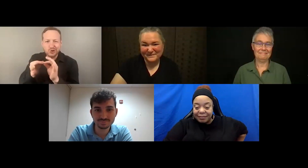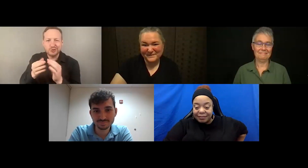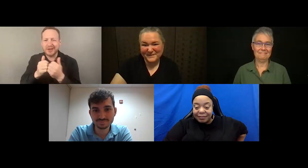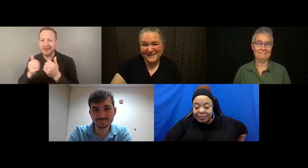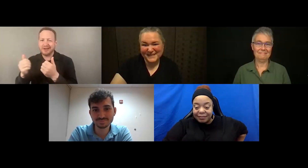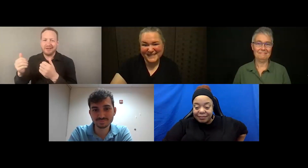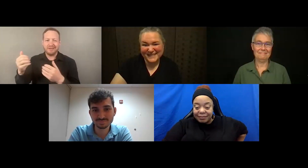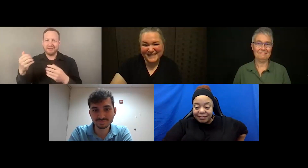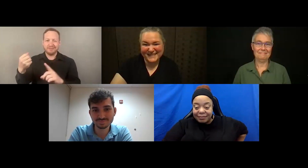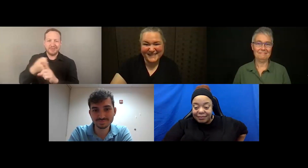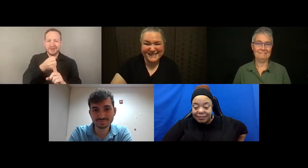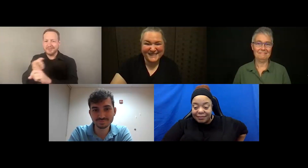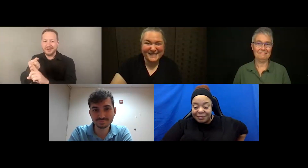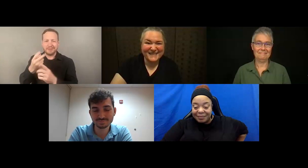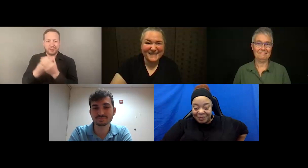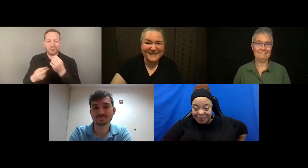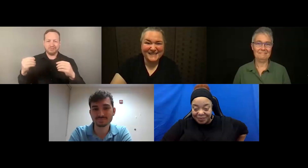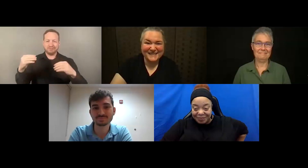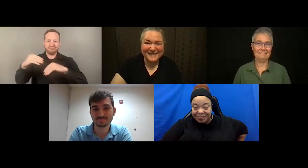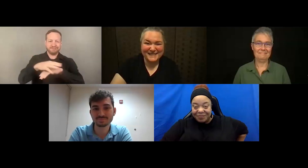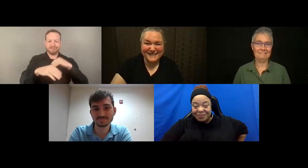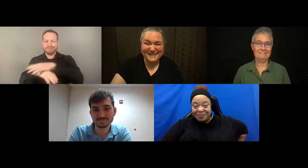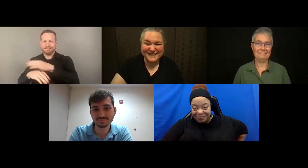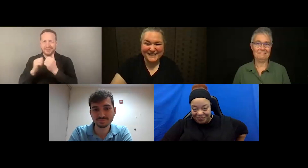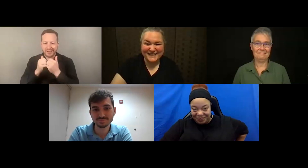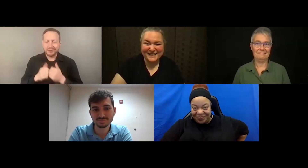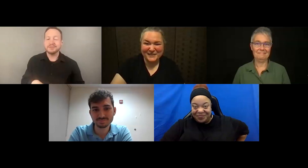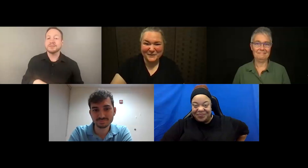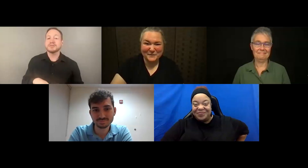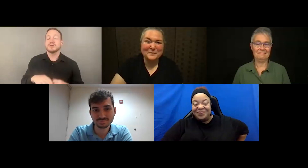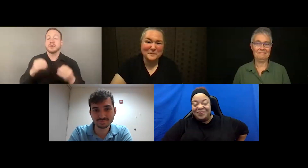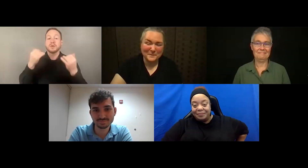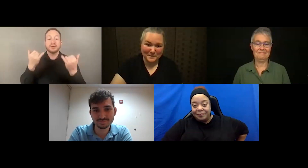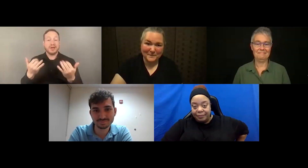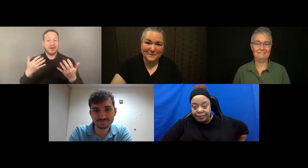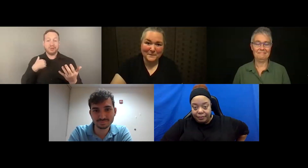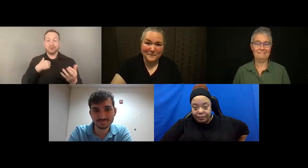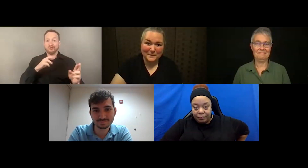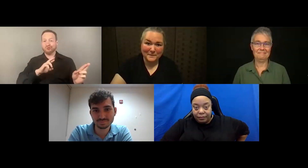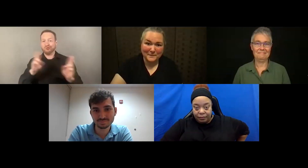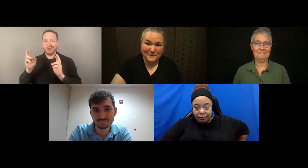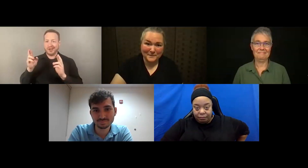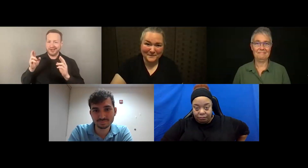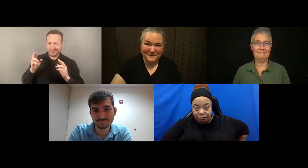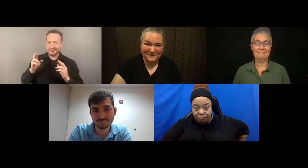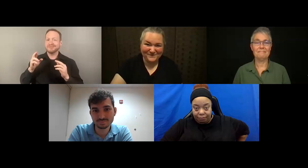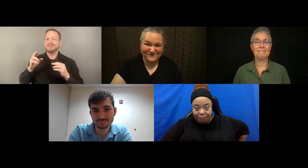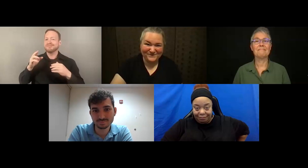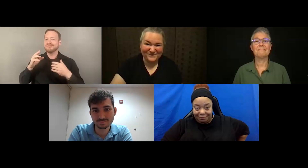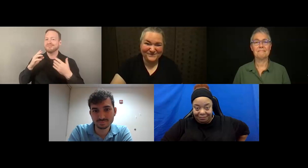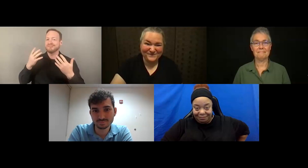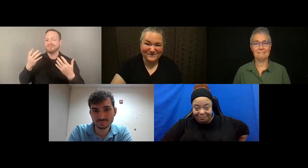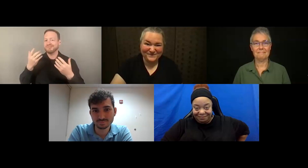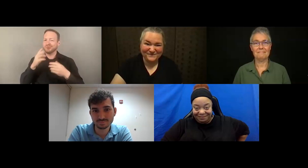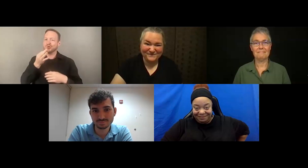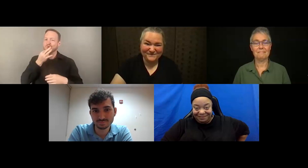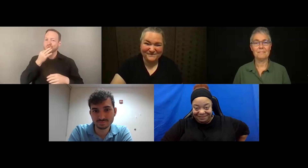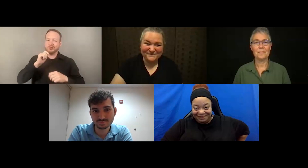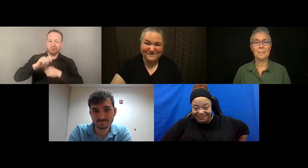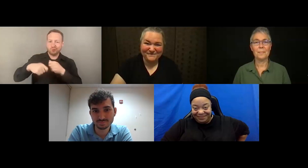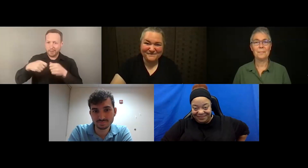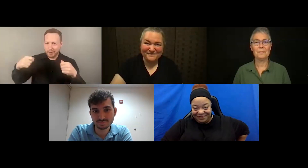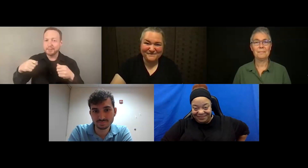How to navigate this? How this impacts our communities?